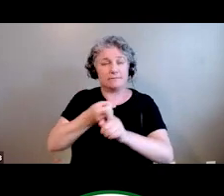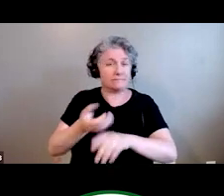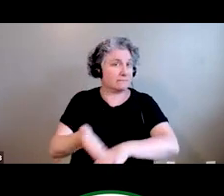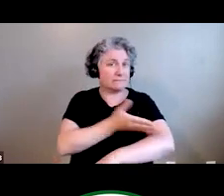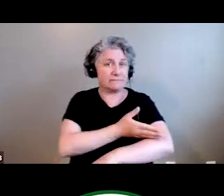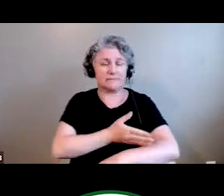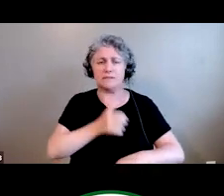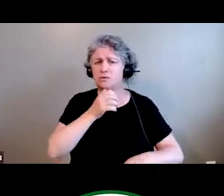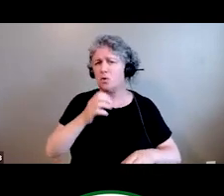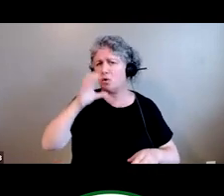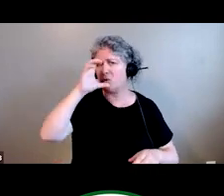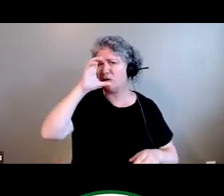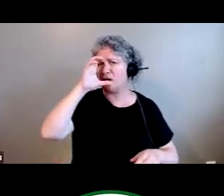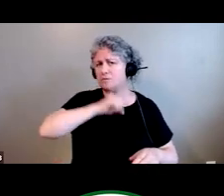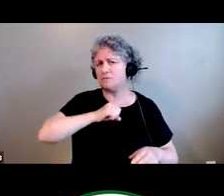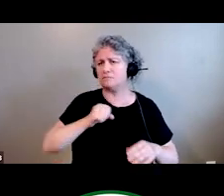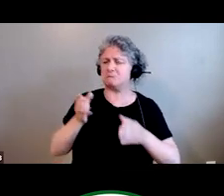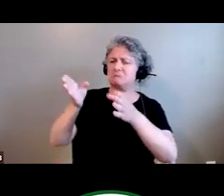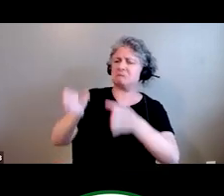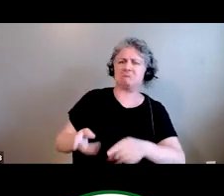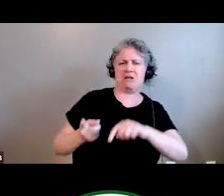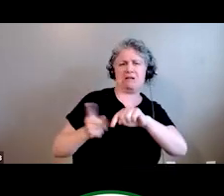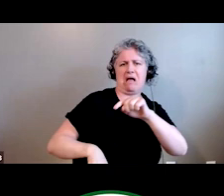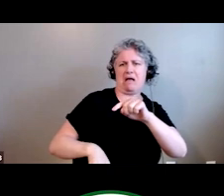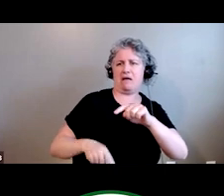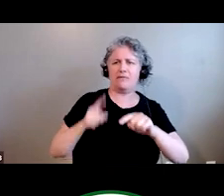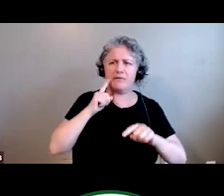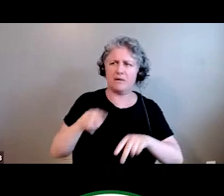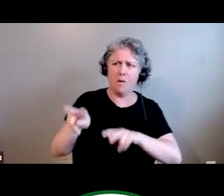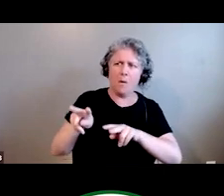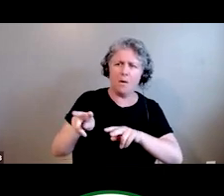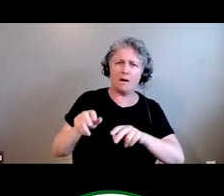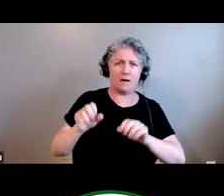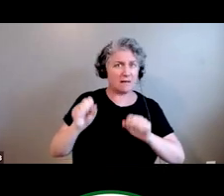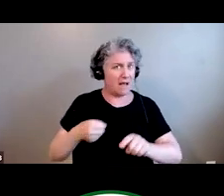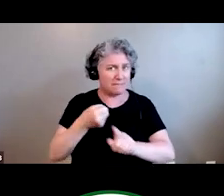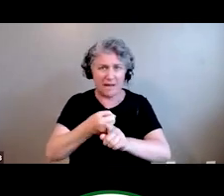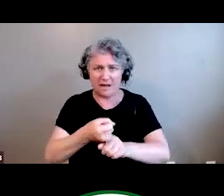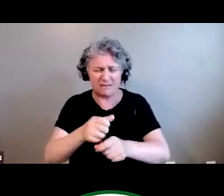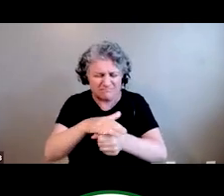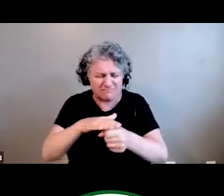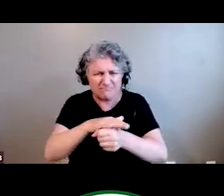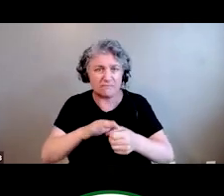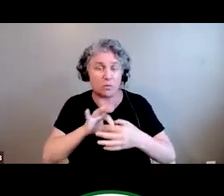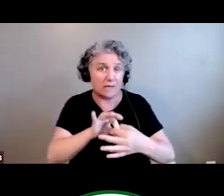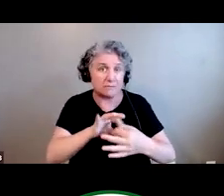I loved what Glenn said. She said, find avenues that broaden your awareness and your relationships. And if everybody attending